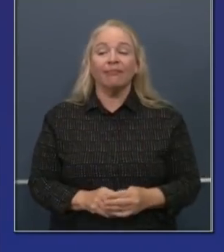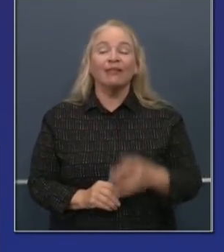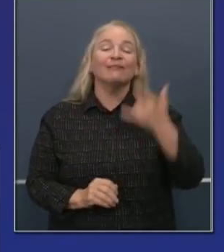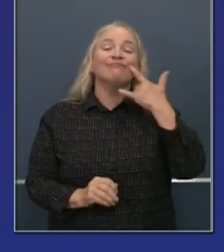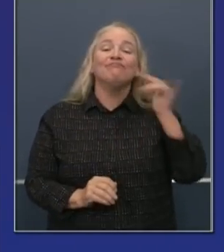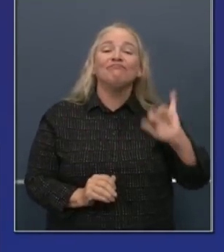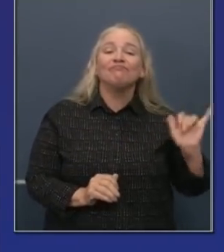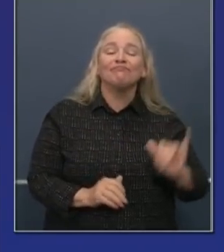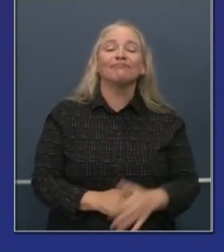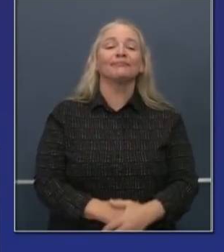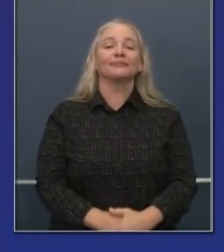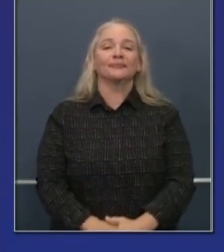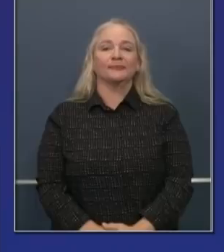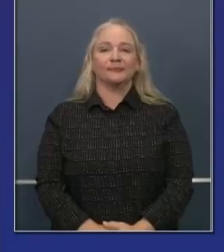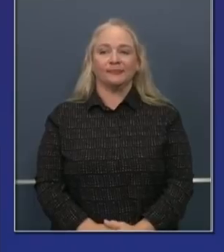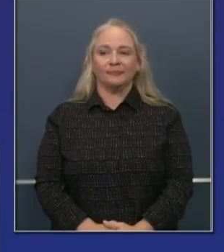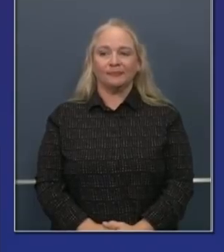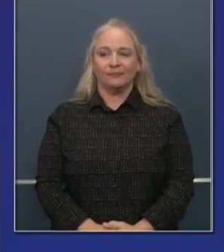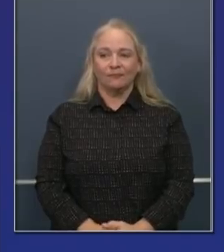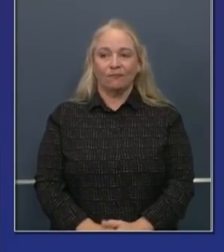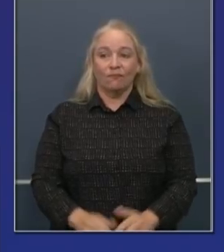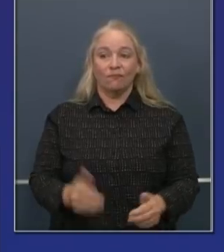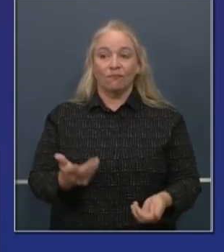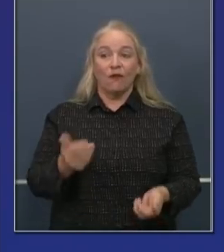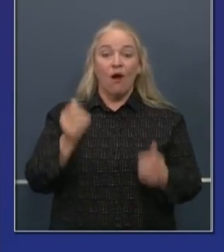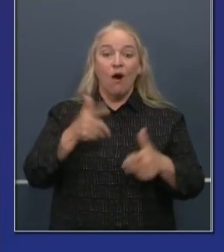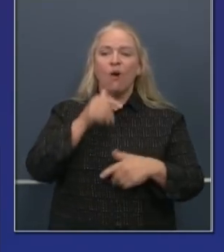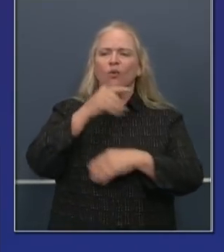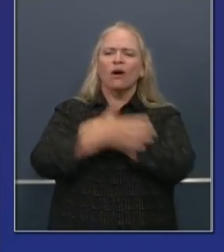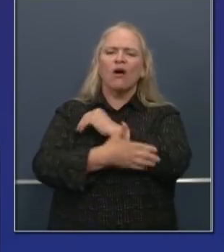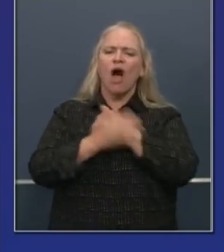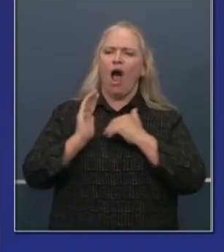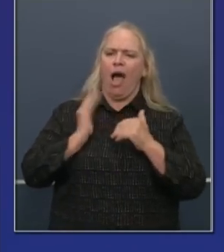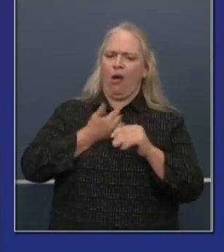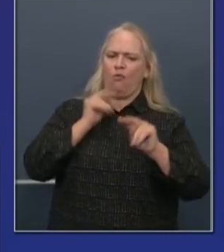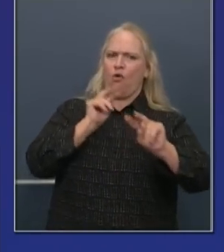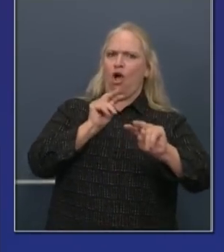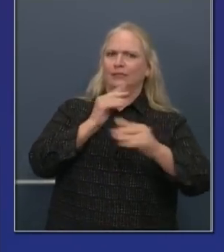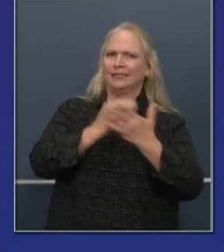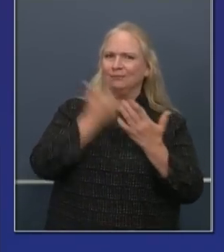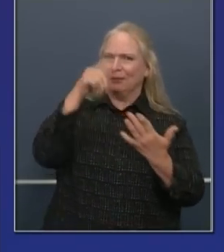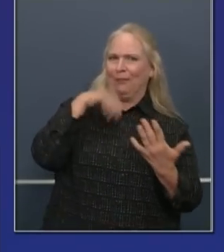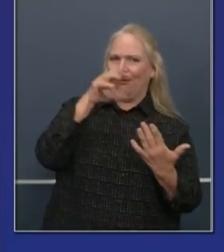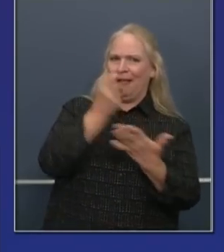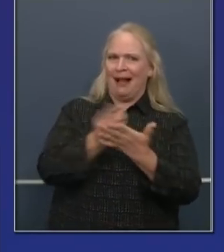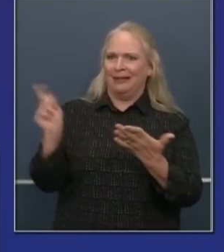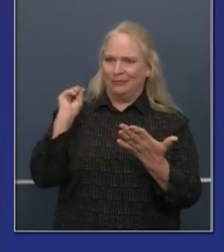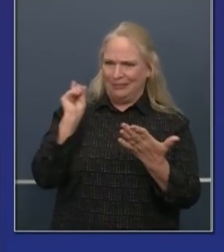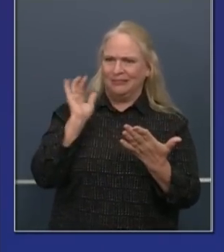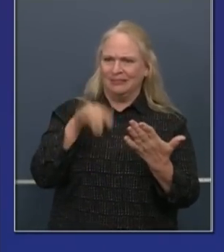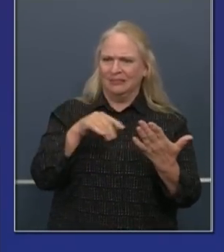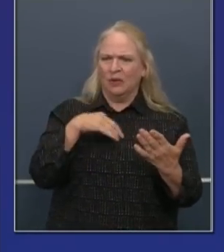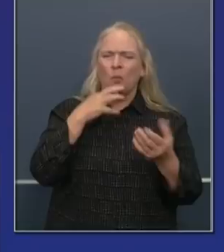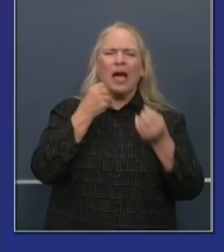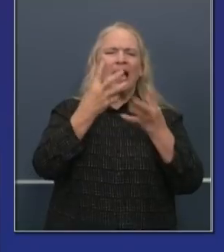OUTDOOR OPERATIONS IN THESE SPECIFIC CATEGORIES ON THE SCREEN. ANNOUNCING EFFECTIVE